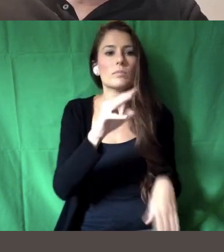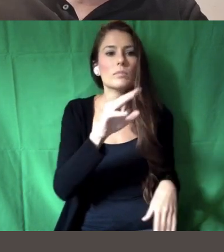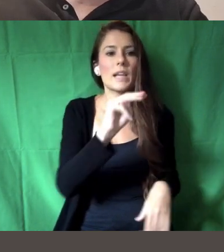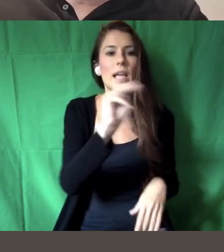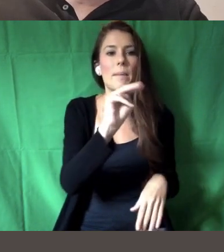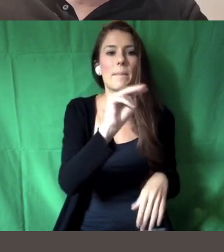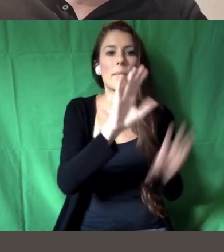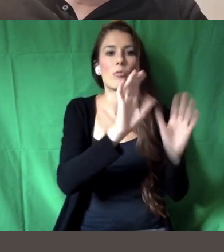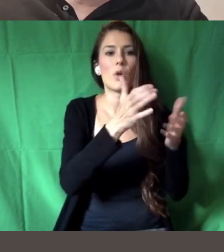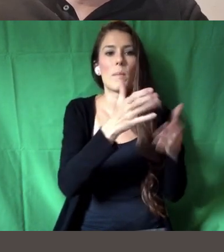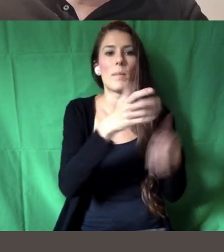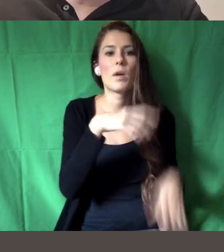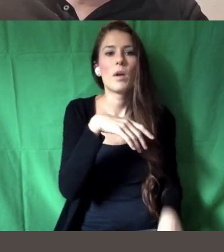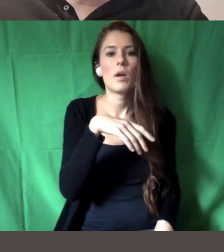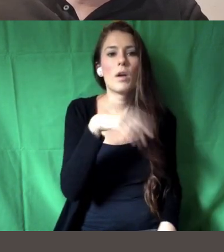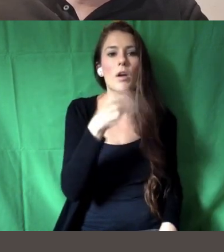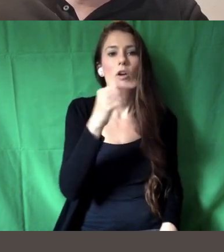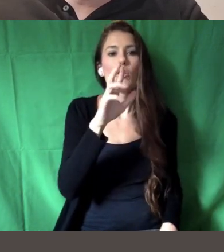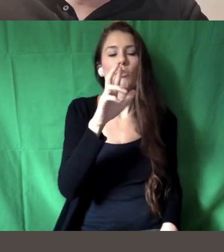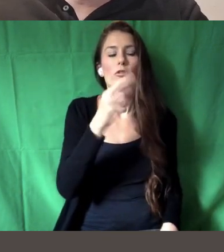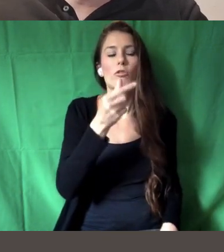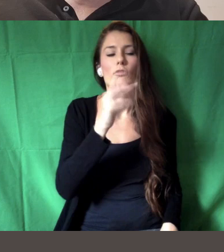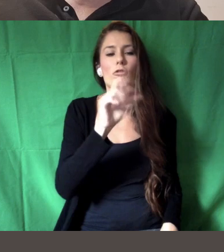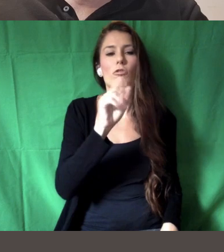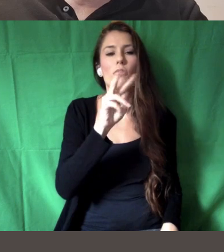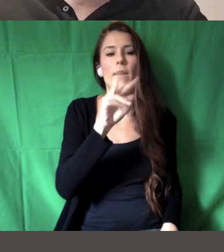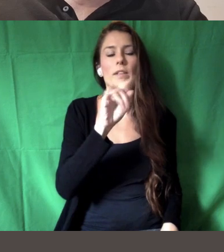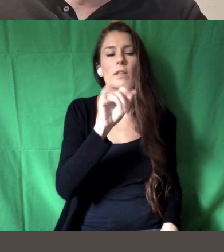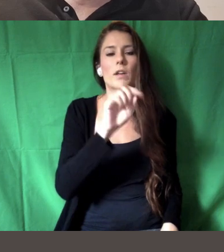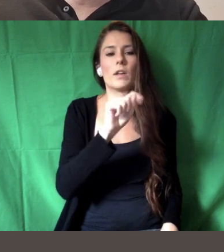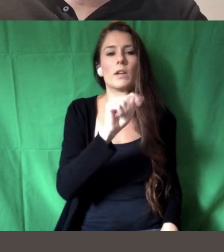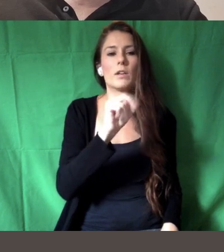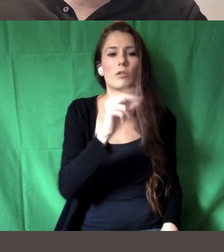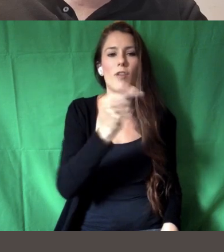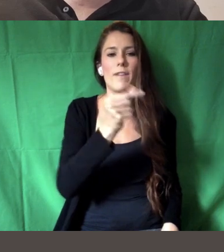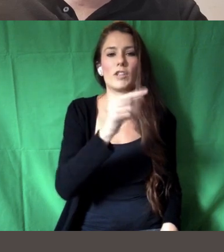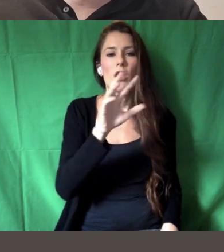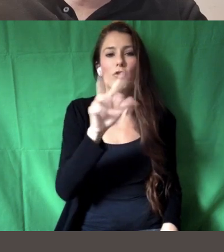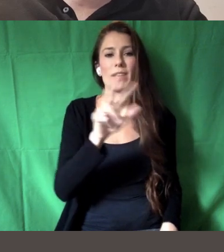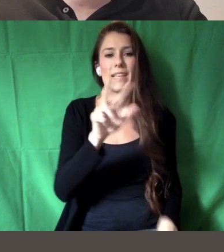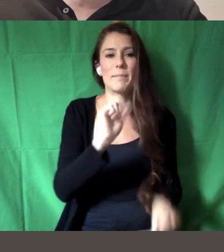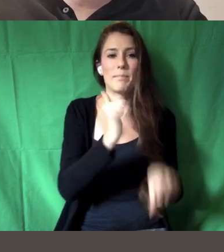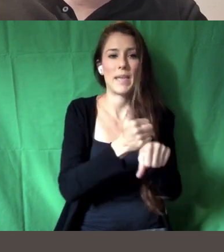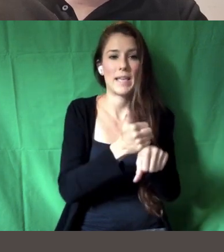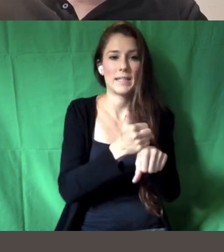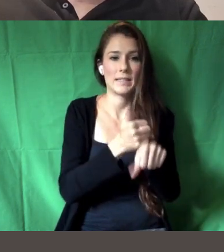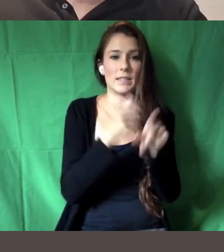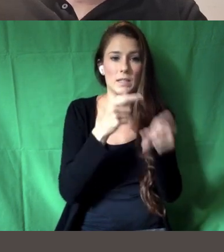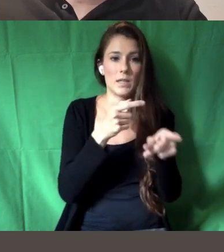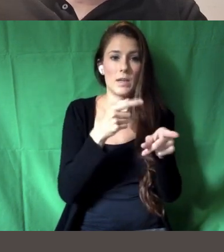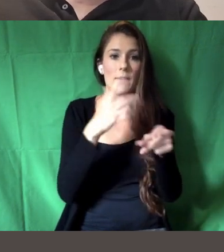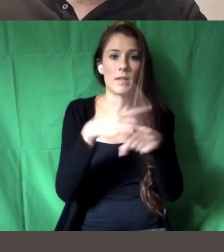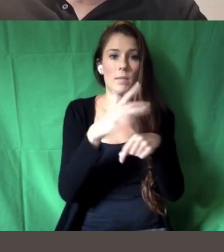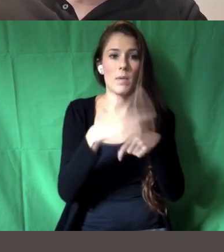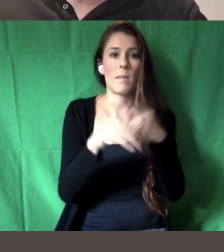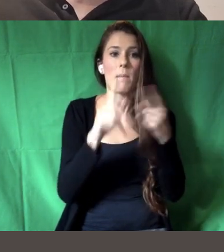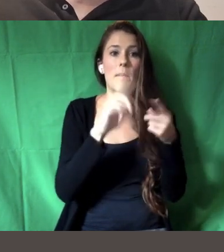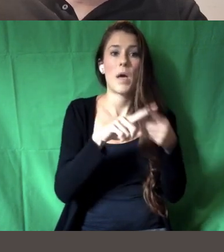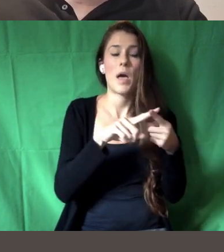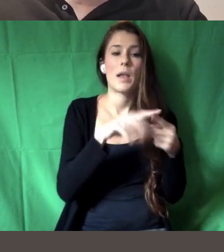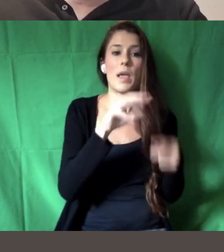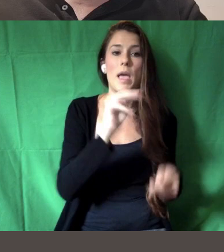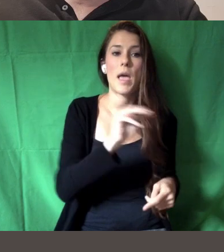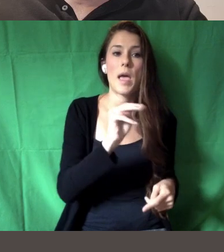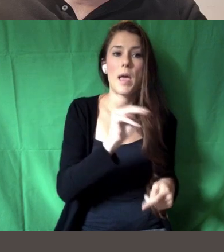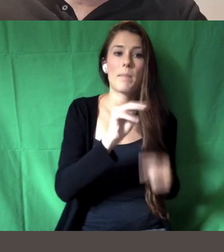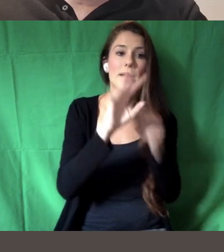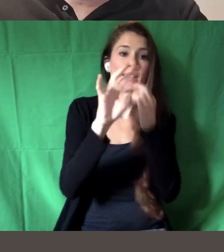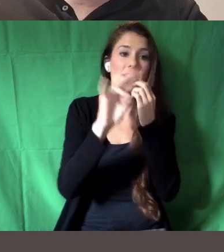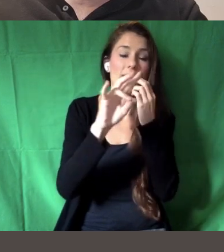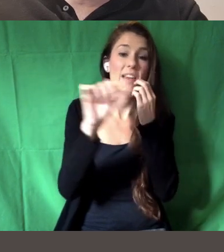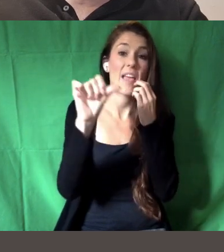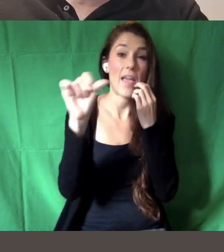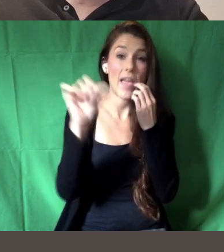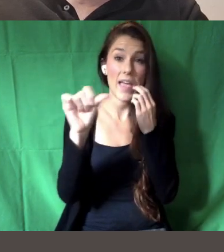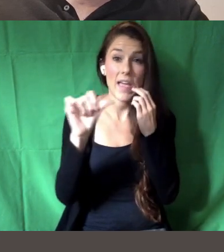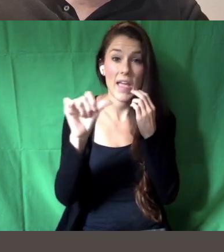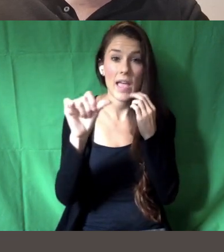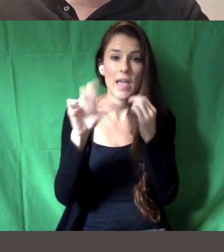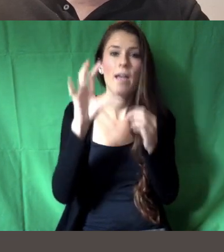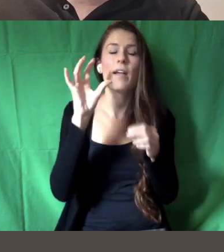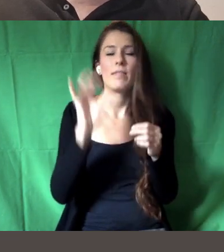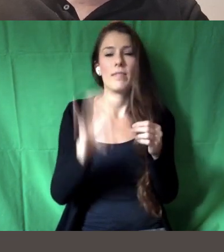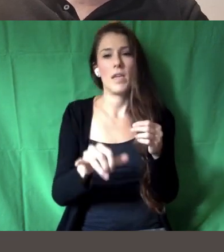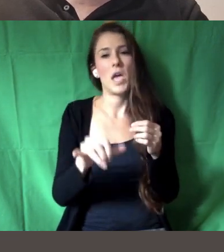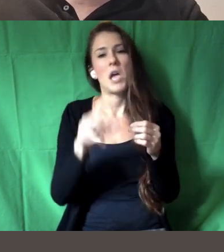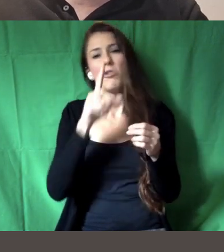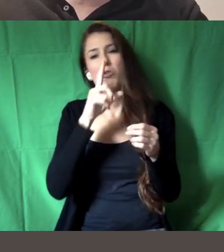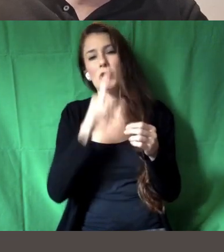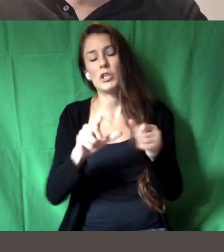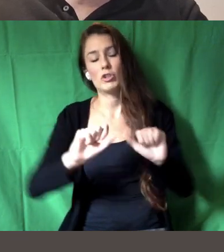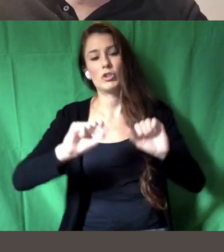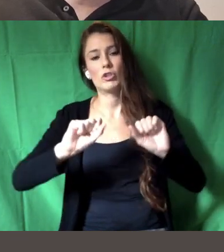In M family, Graviton 3 based M7g is the winner. However, AMD based M7a is a close, strong,